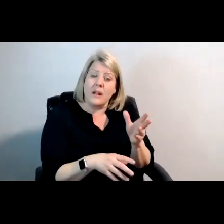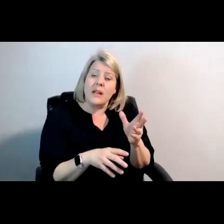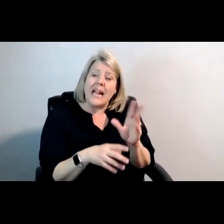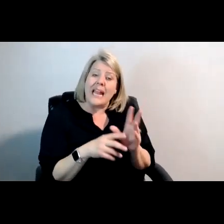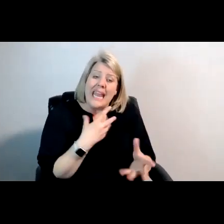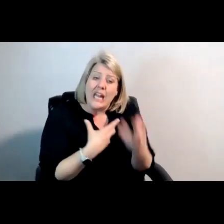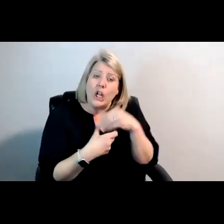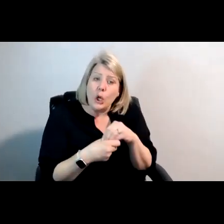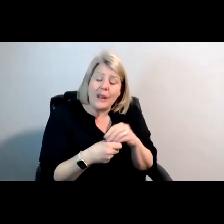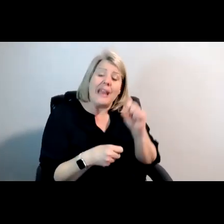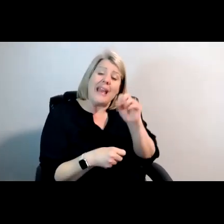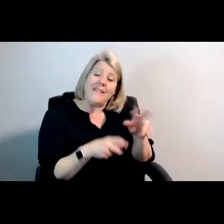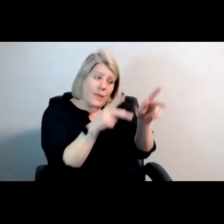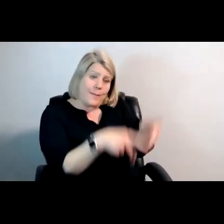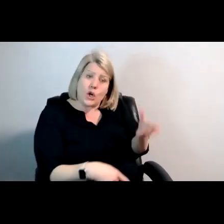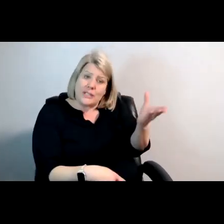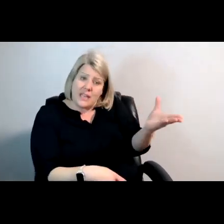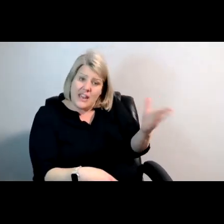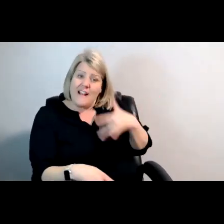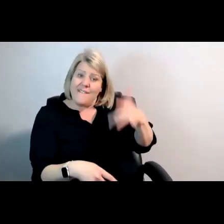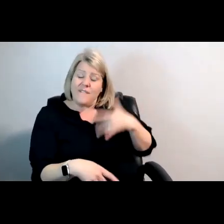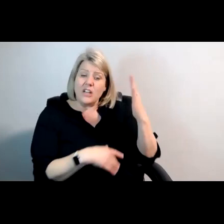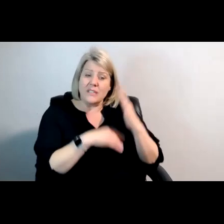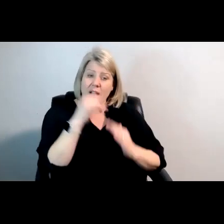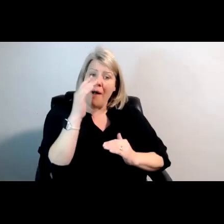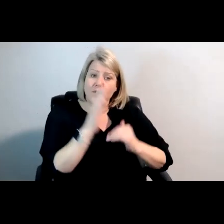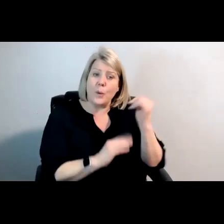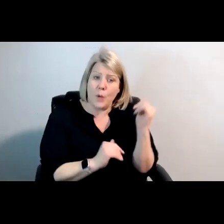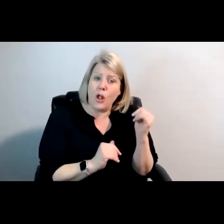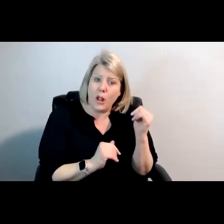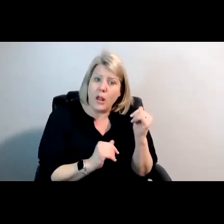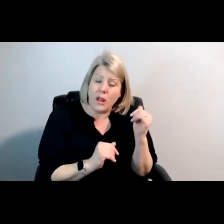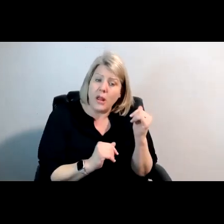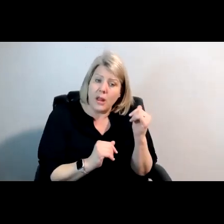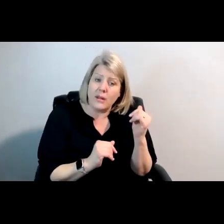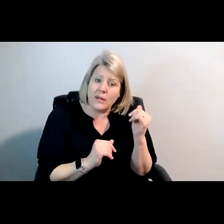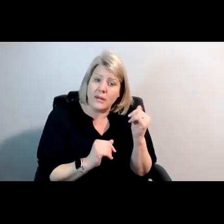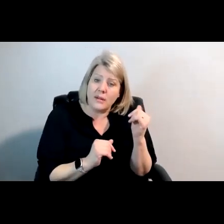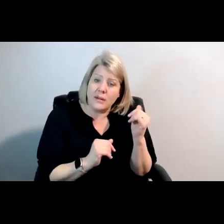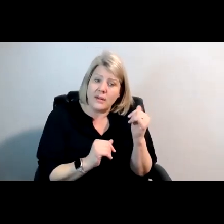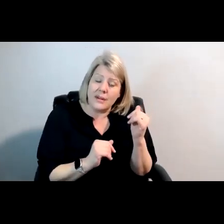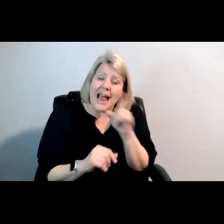whoever they are feels comfortable, really, you know, expressing themself